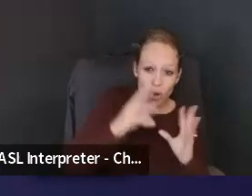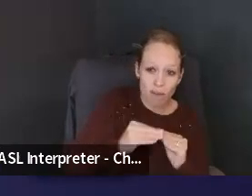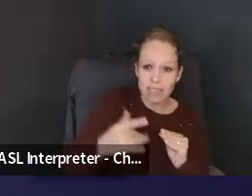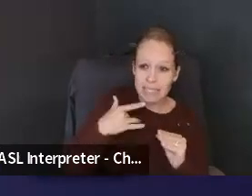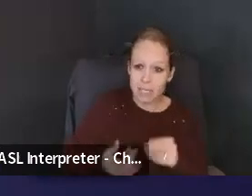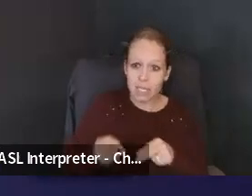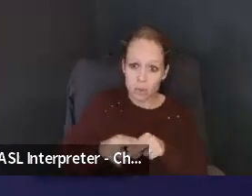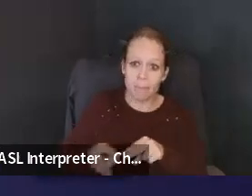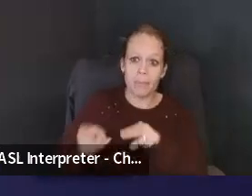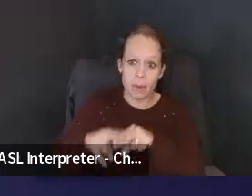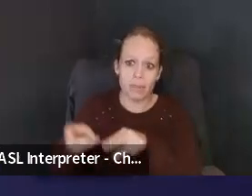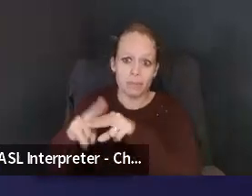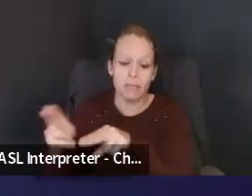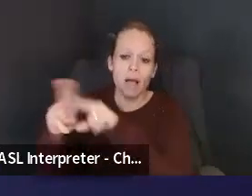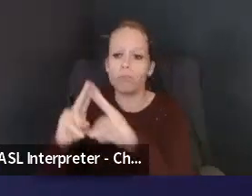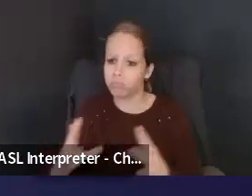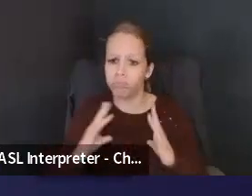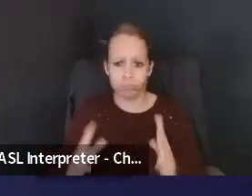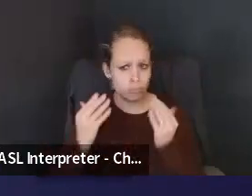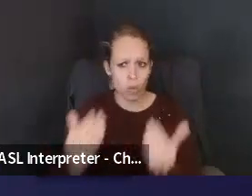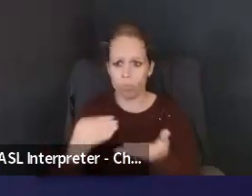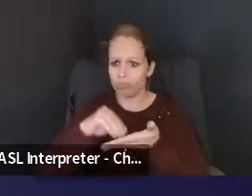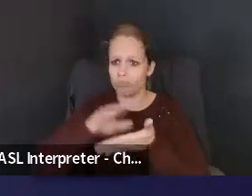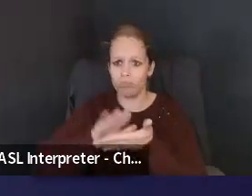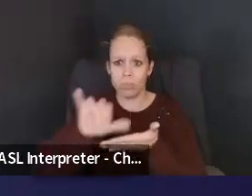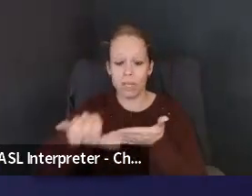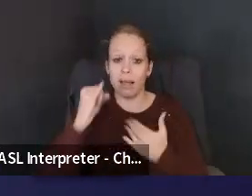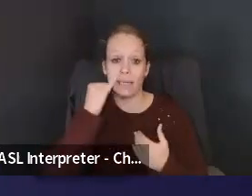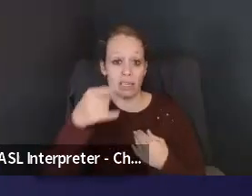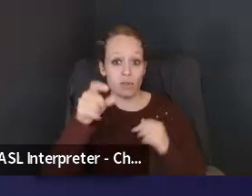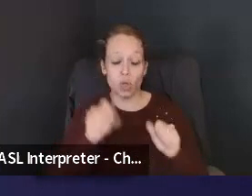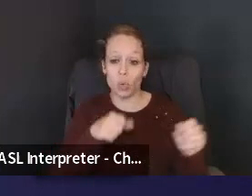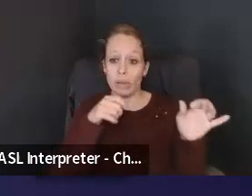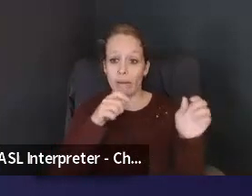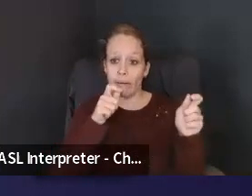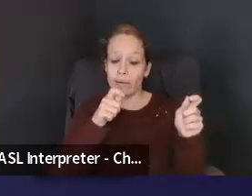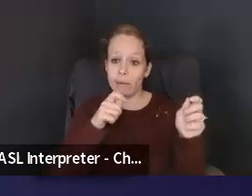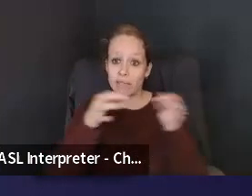amount I would say by all means put it in and as long as you can justify it and you're very clear